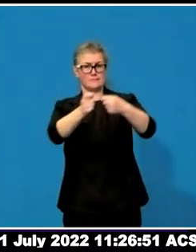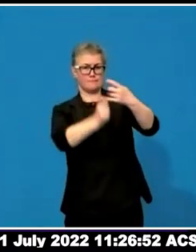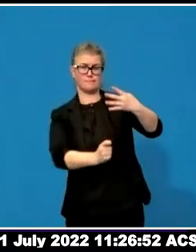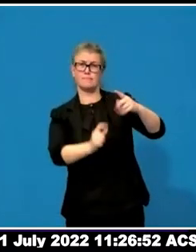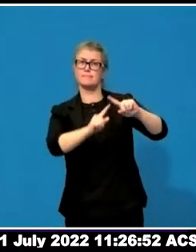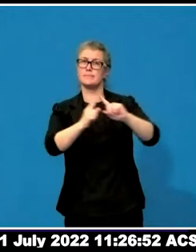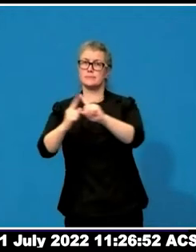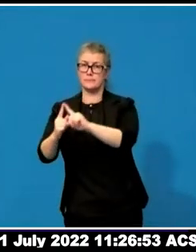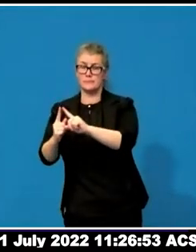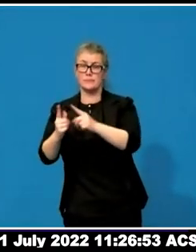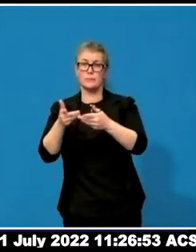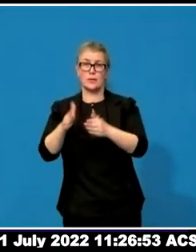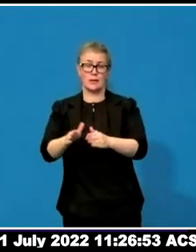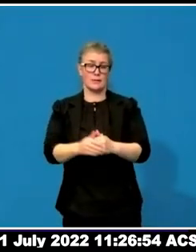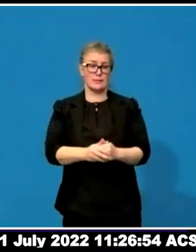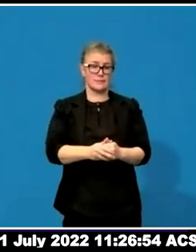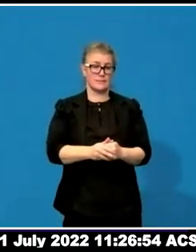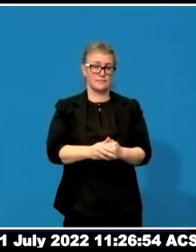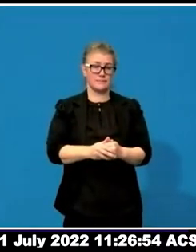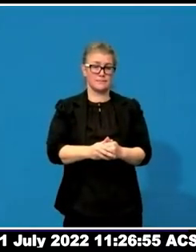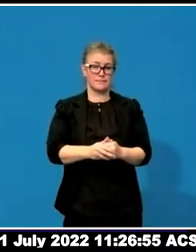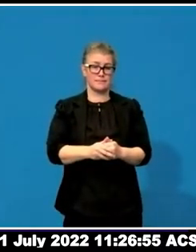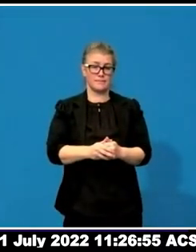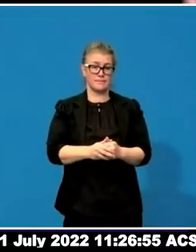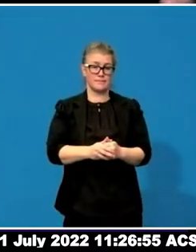barriers arising out of the context of the lives of First Nations people living in